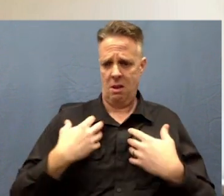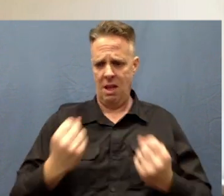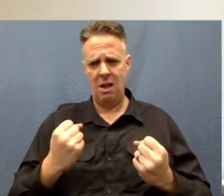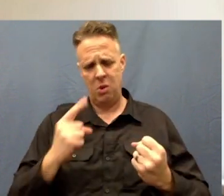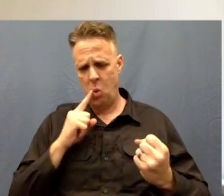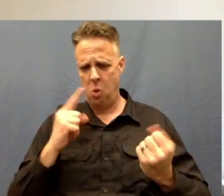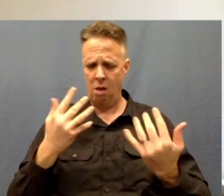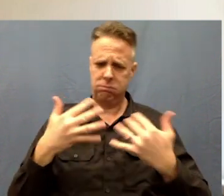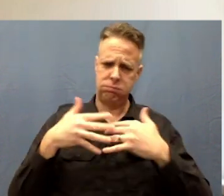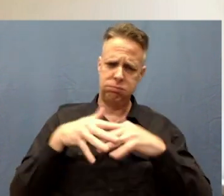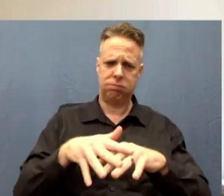INTERCONNECTED, AND IT IS ALSO LAID BARE LONG-STANDING